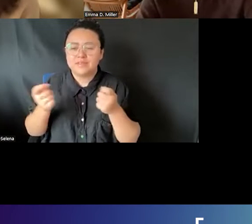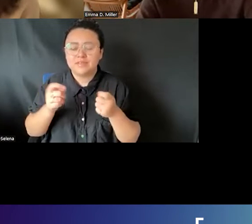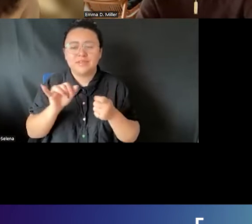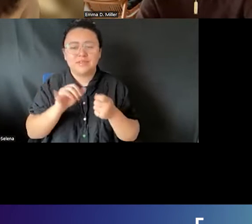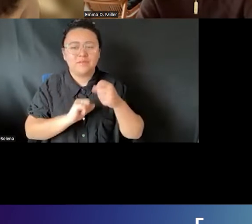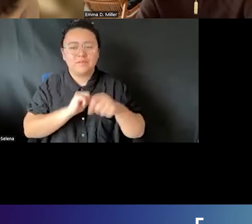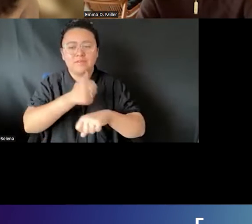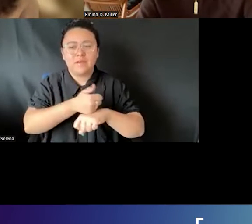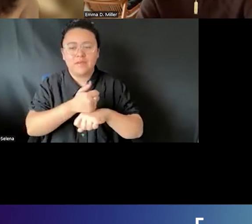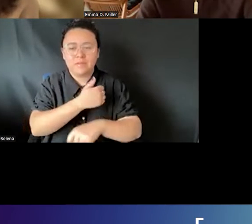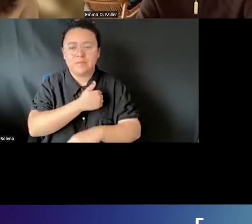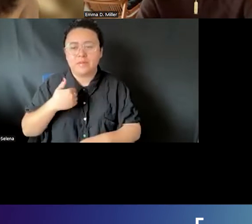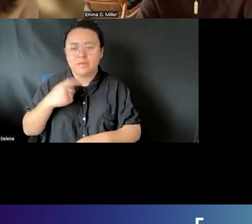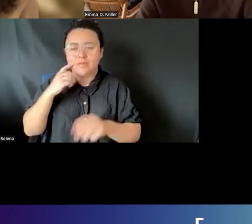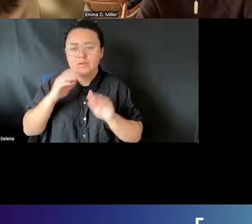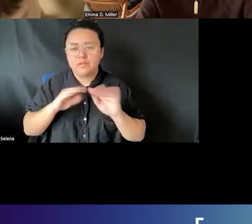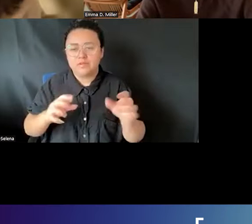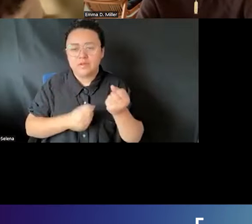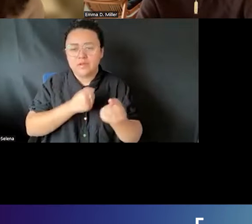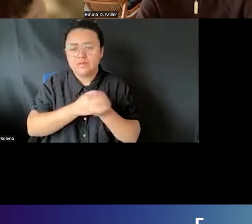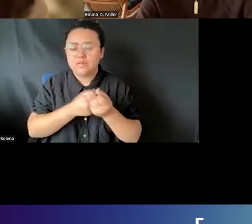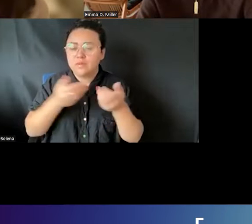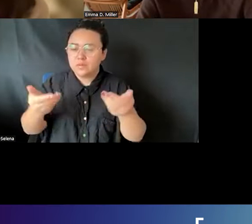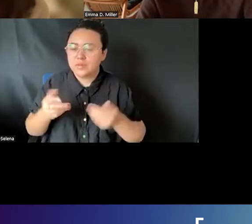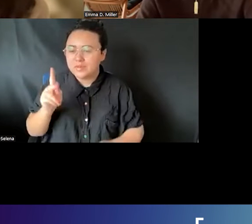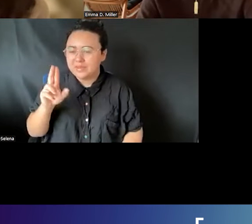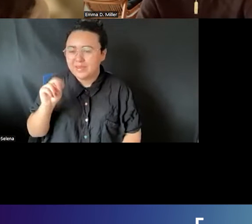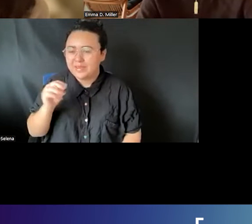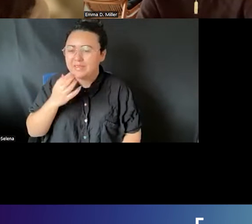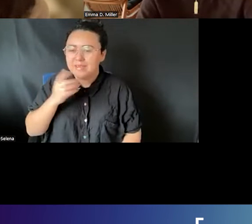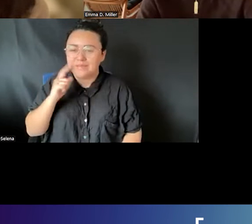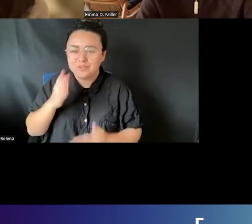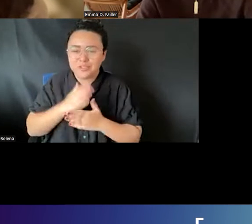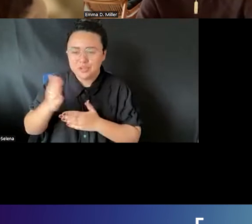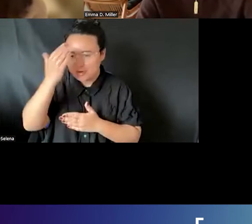Welcome, Karin. Thank you so much for sharing all of this knowledge with us today.